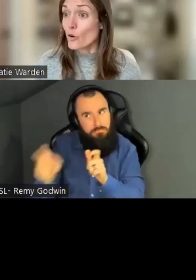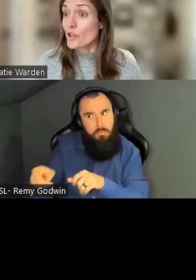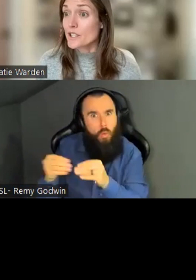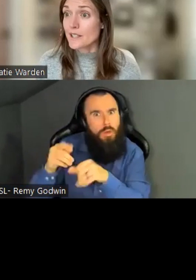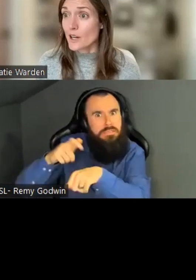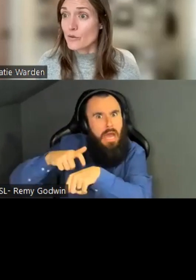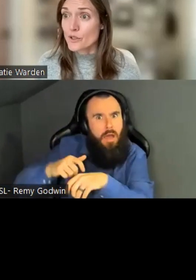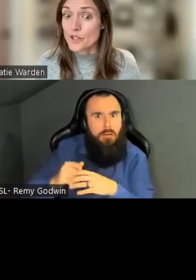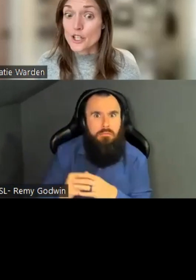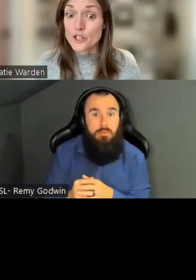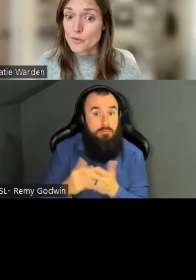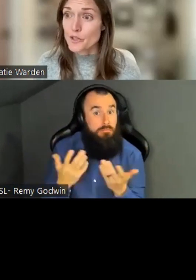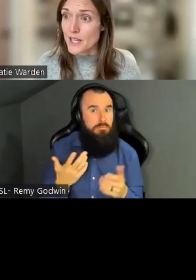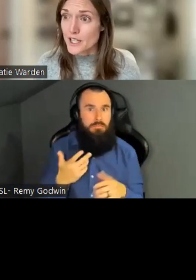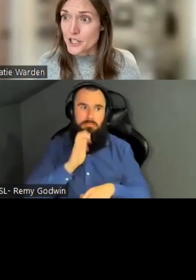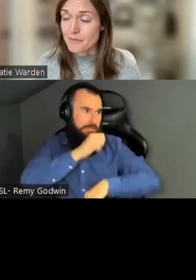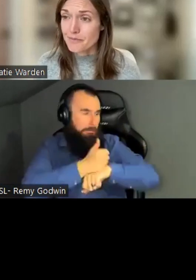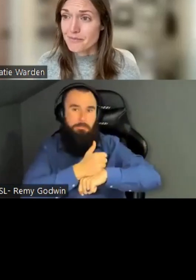or to account for interpretation.